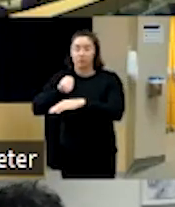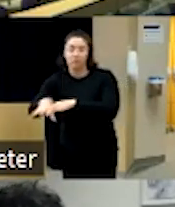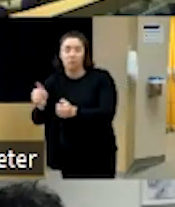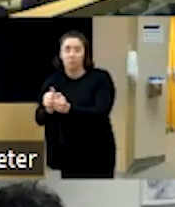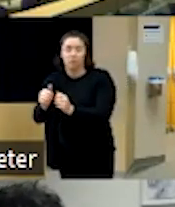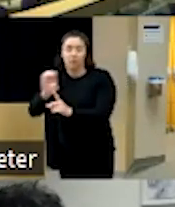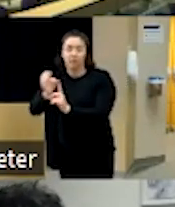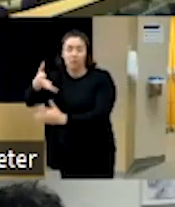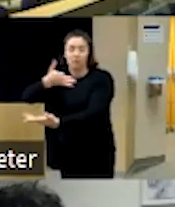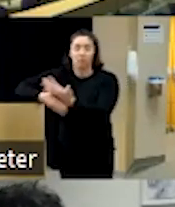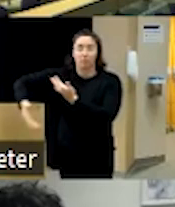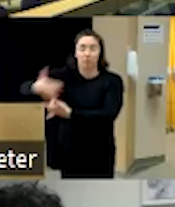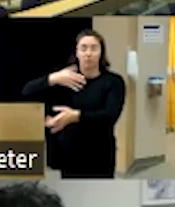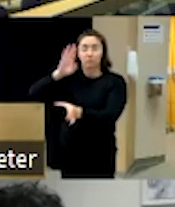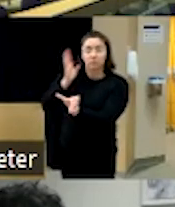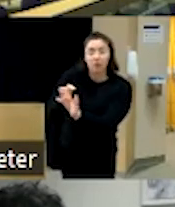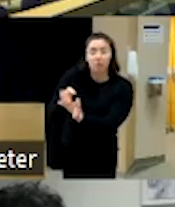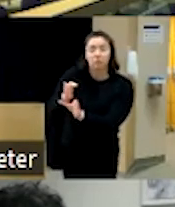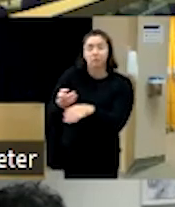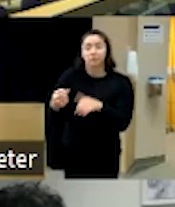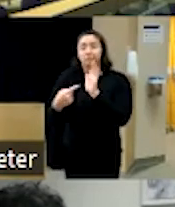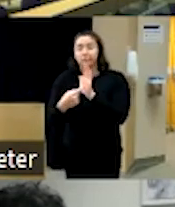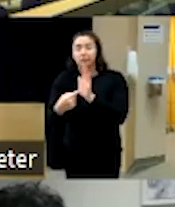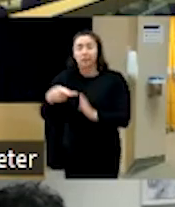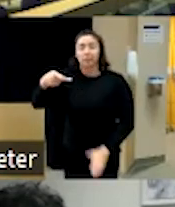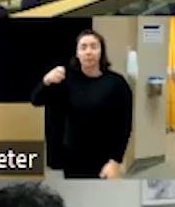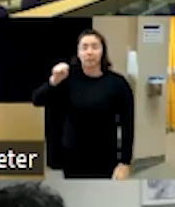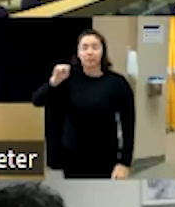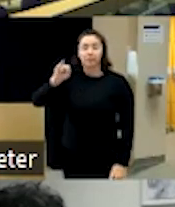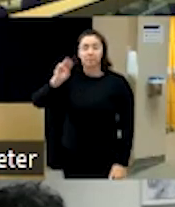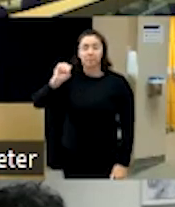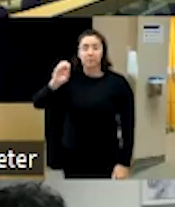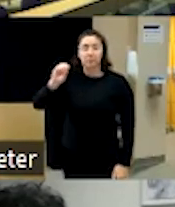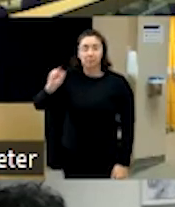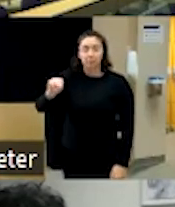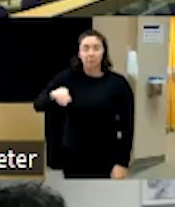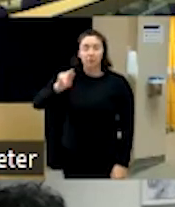pessimisms anxiety and what's a little bit missing in this model I think is all the social